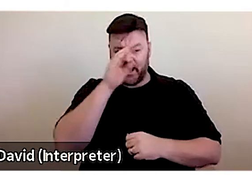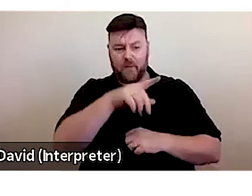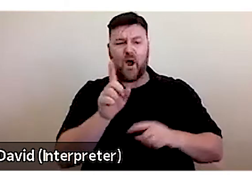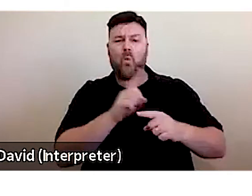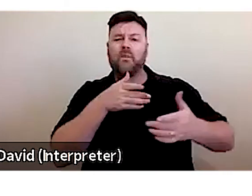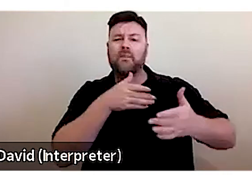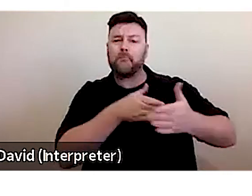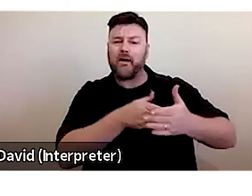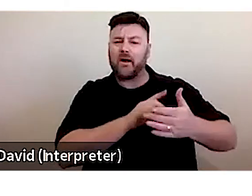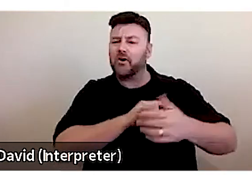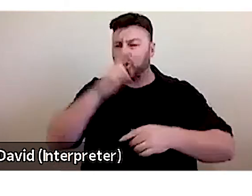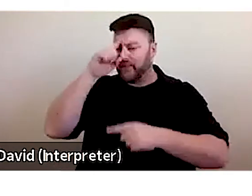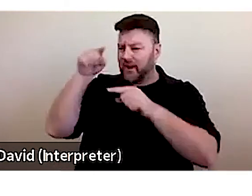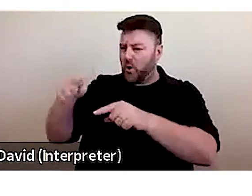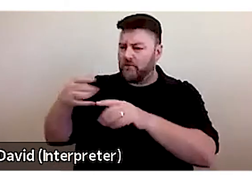things.